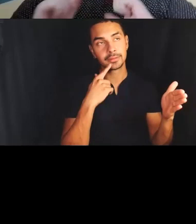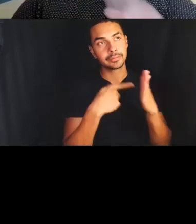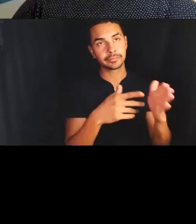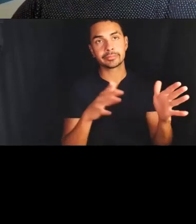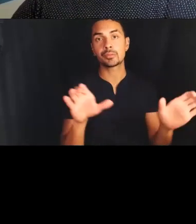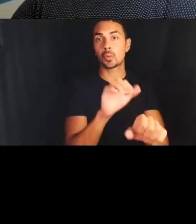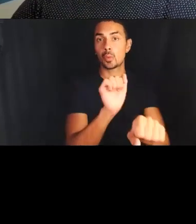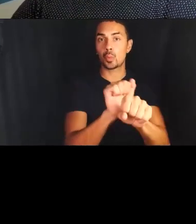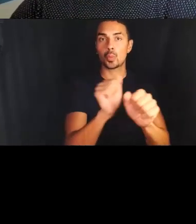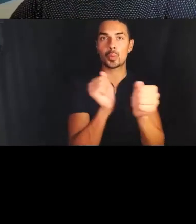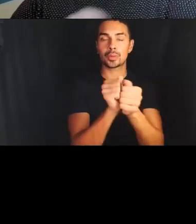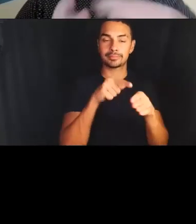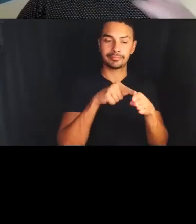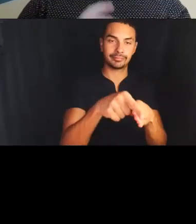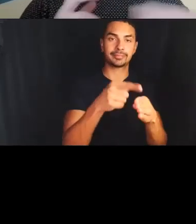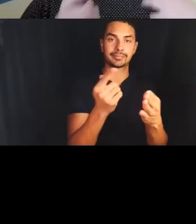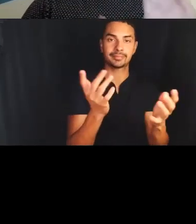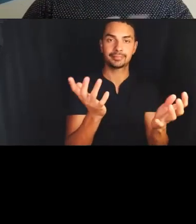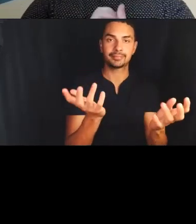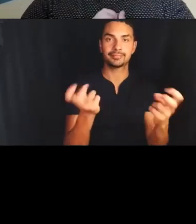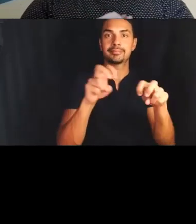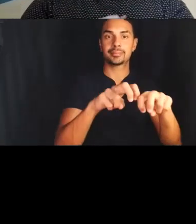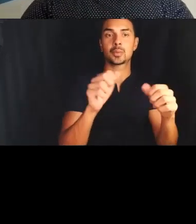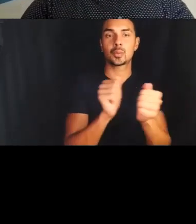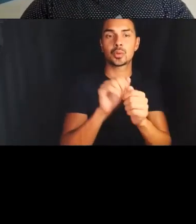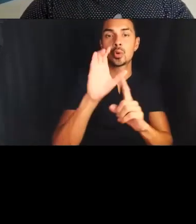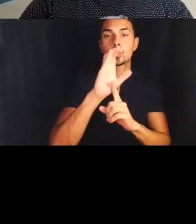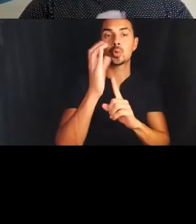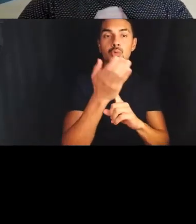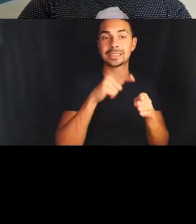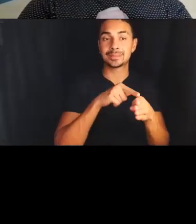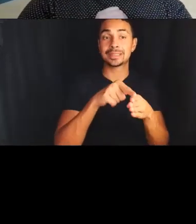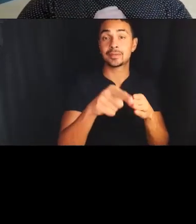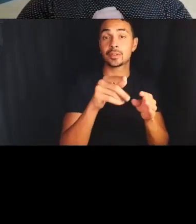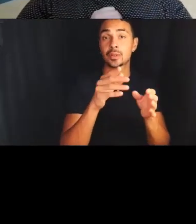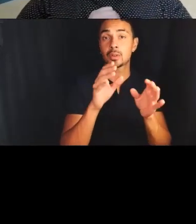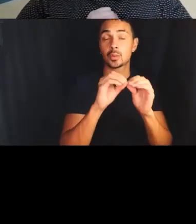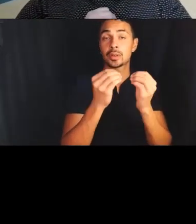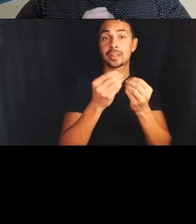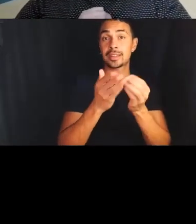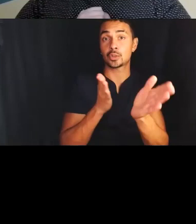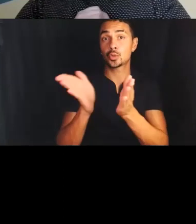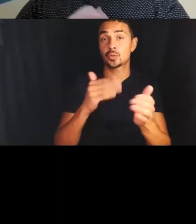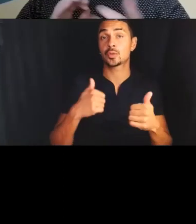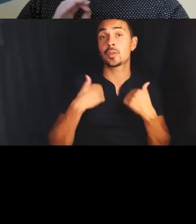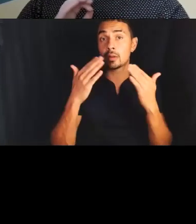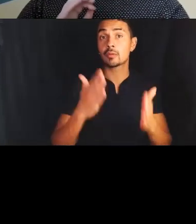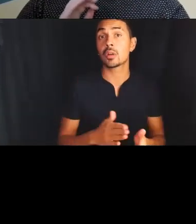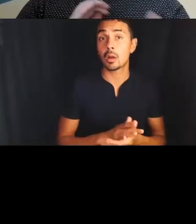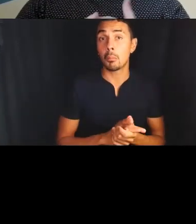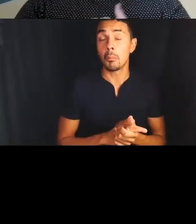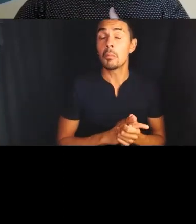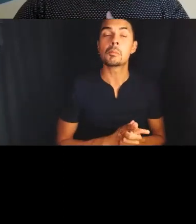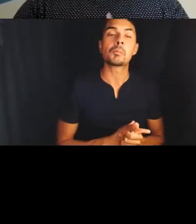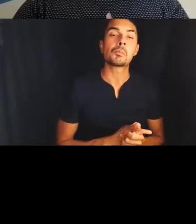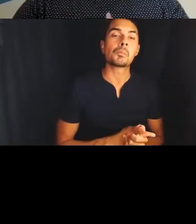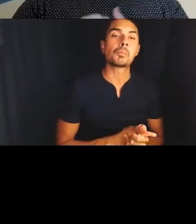to specifically meet with culturally specific organizations that serve survivors. We're gonna do some interviews